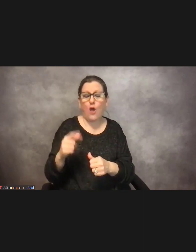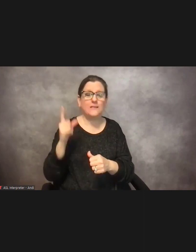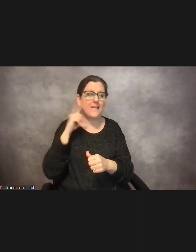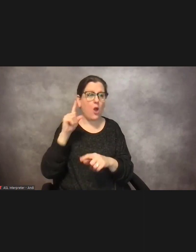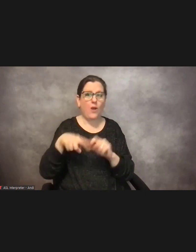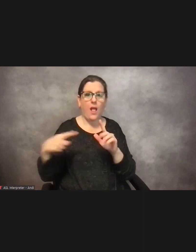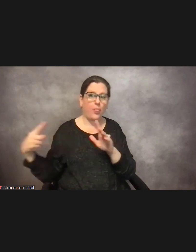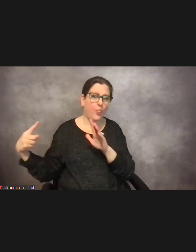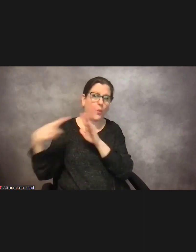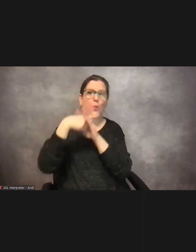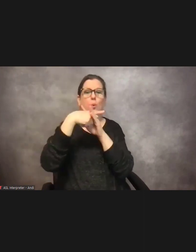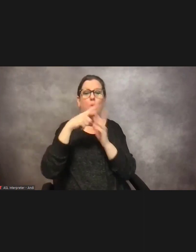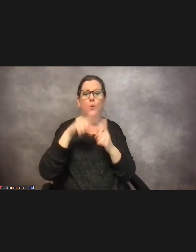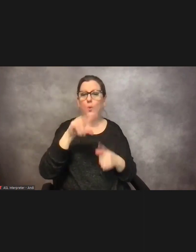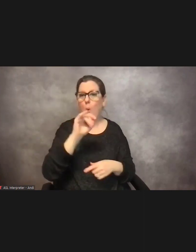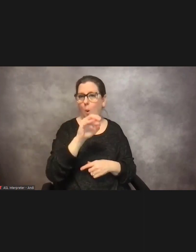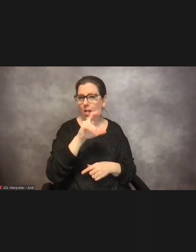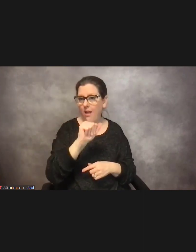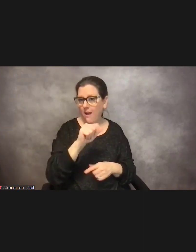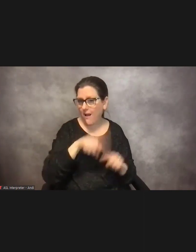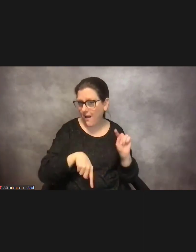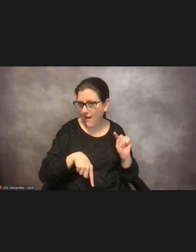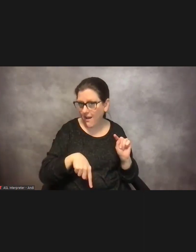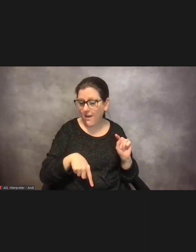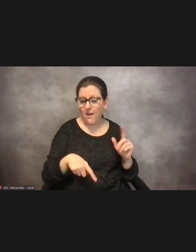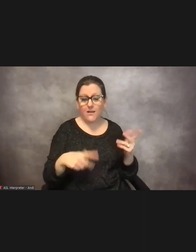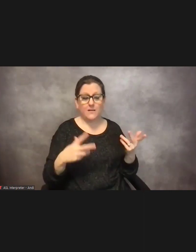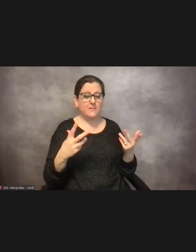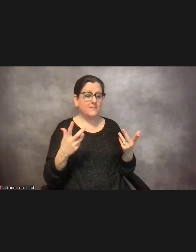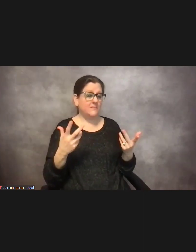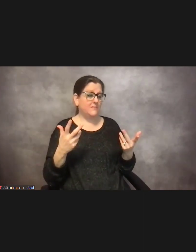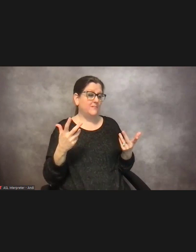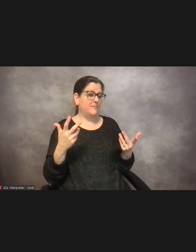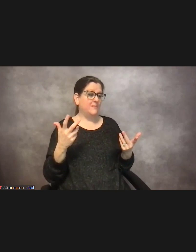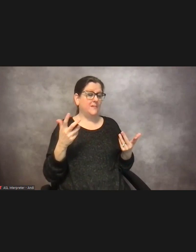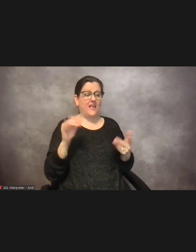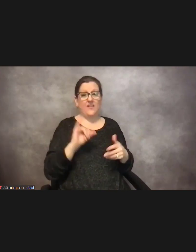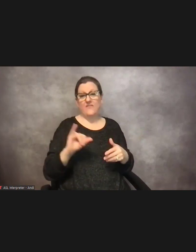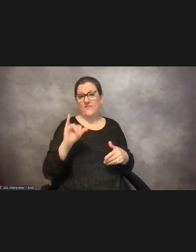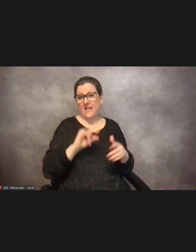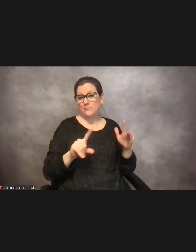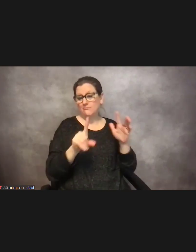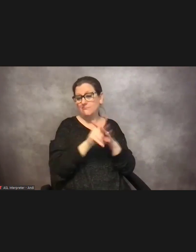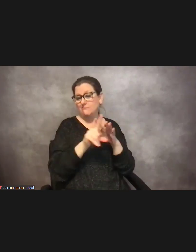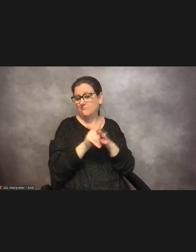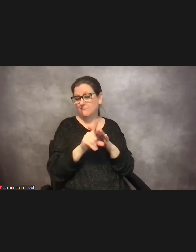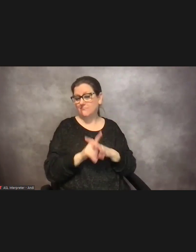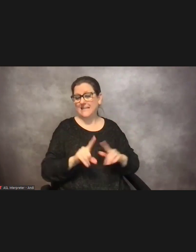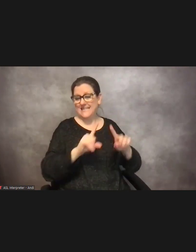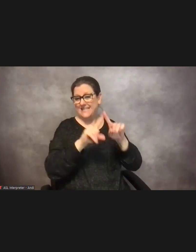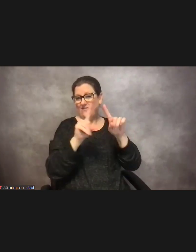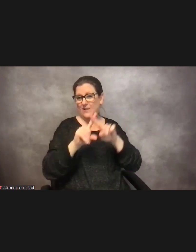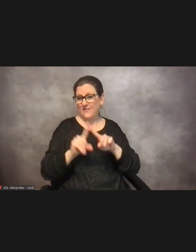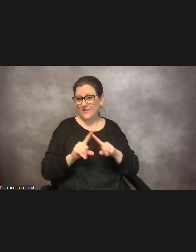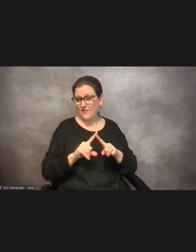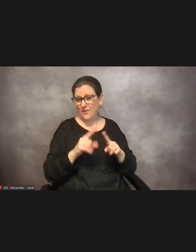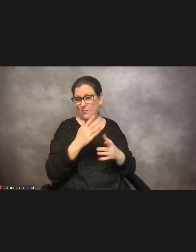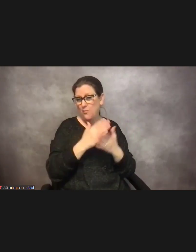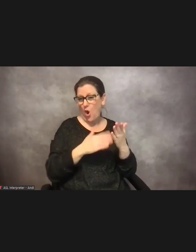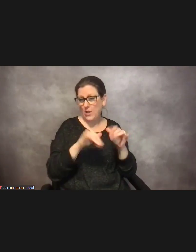problem before the sound even gets to the inner ear and, so, um, you can have infection that occurs at different, um, parts of the system